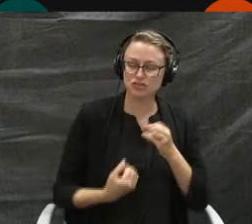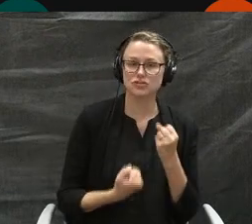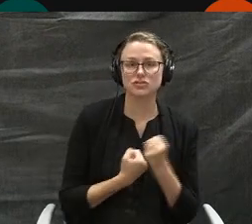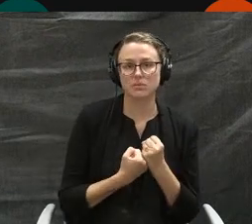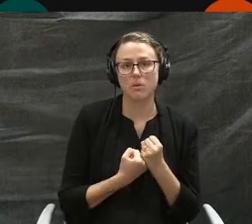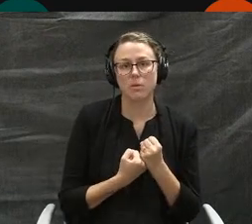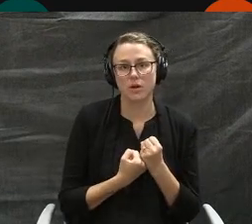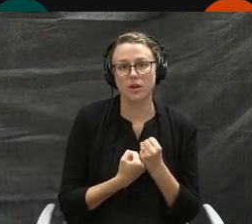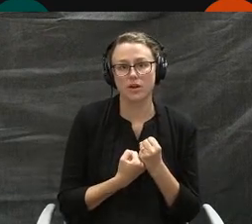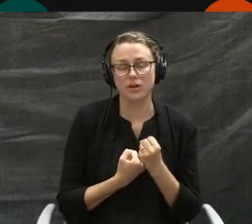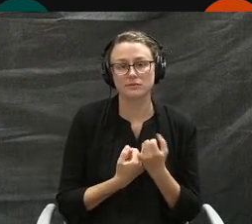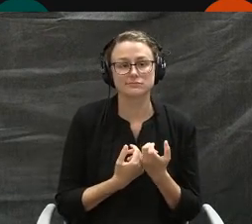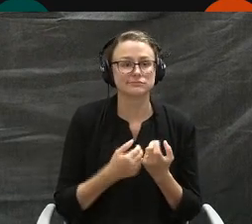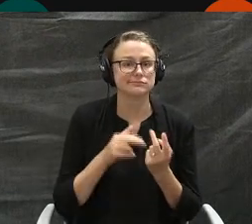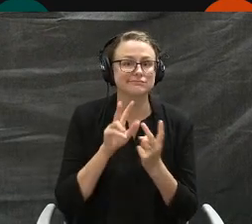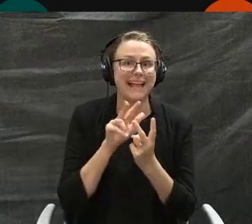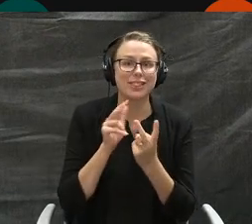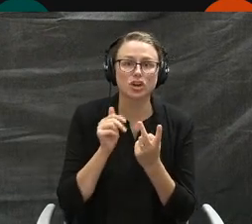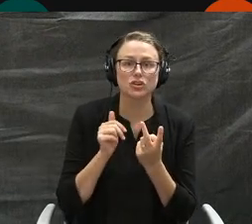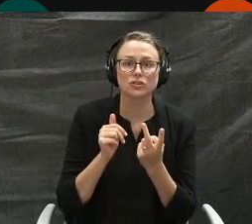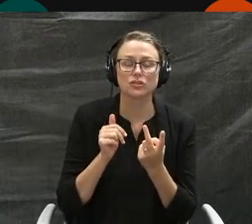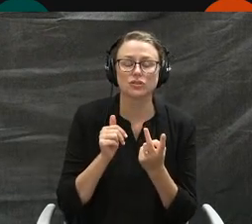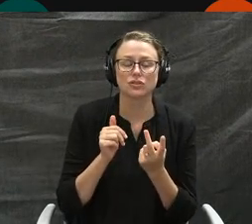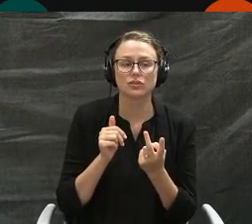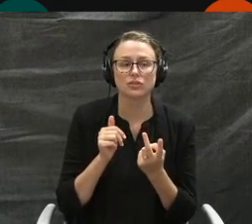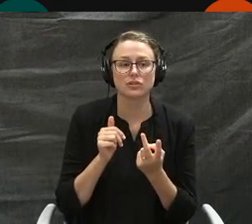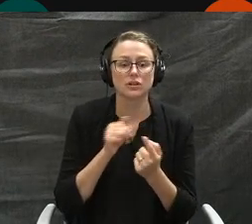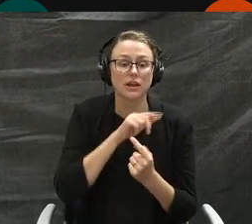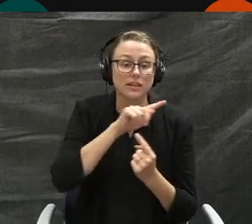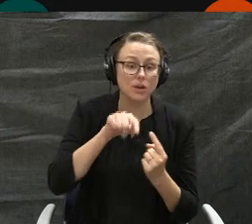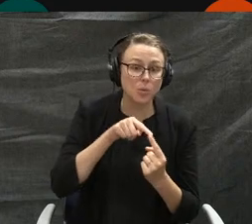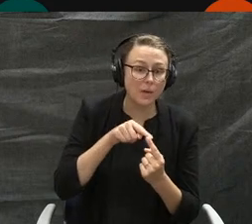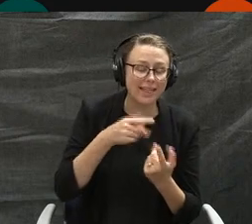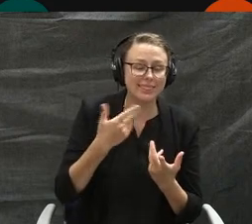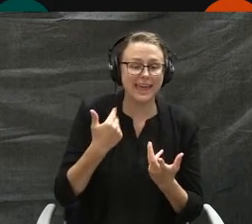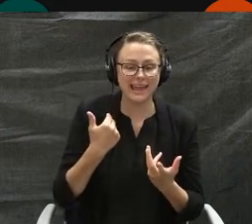Um, either um when they have a, uh, a lack of understanding from